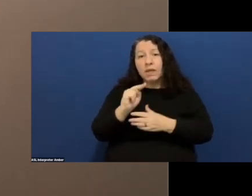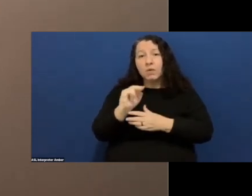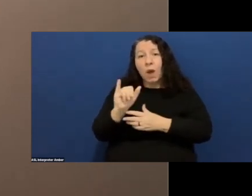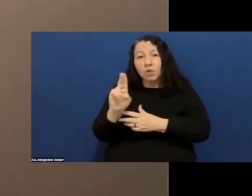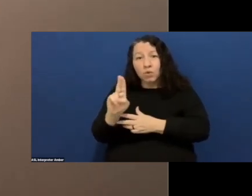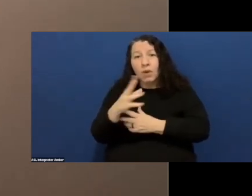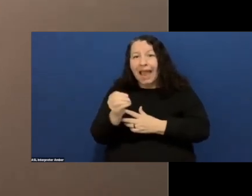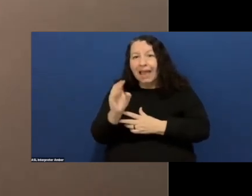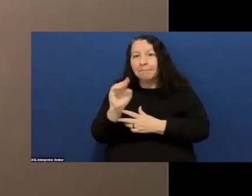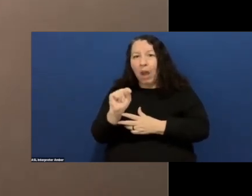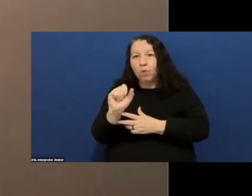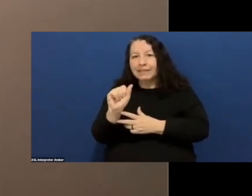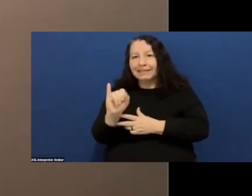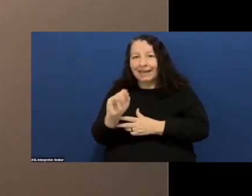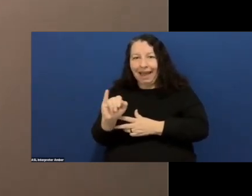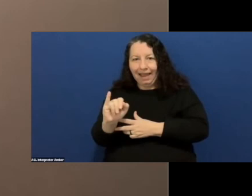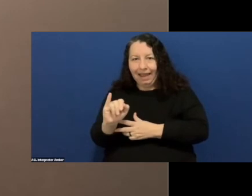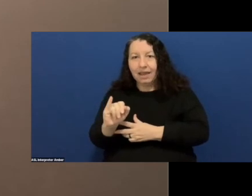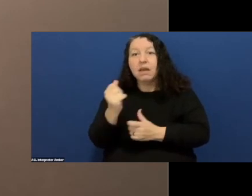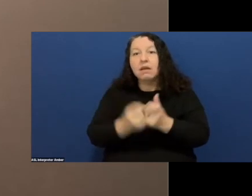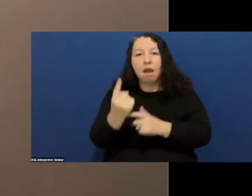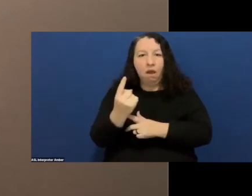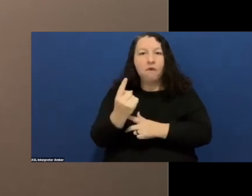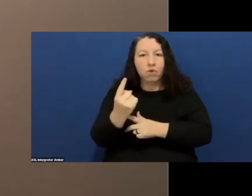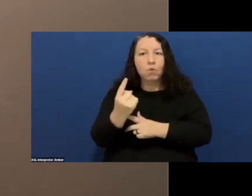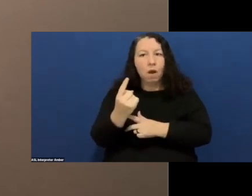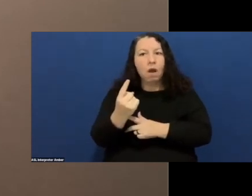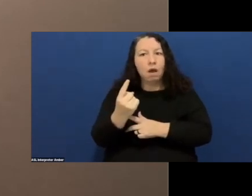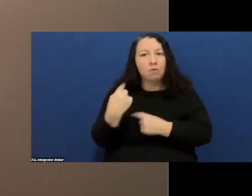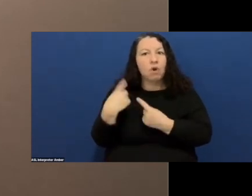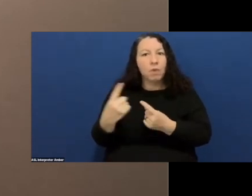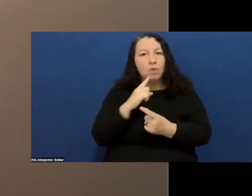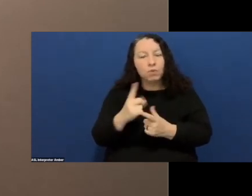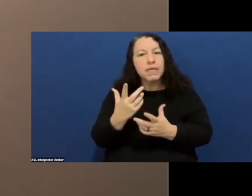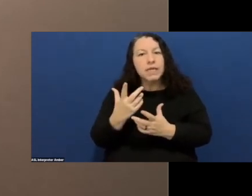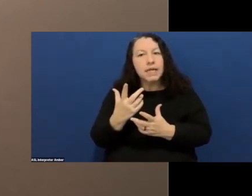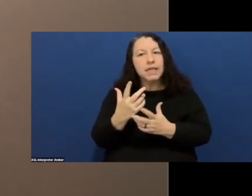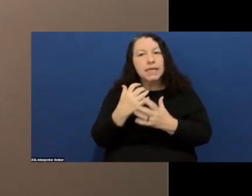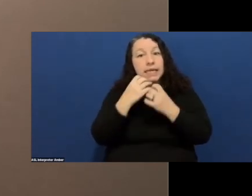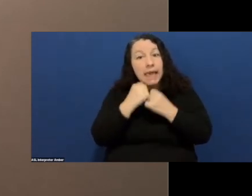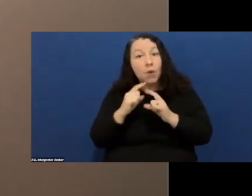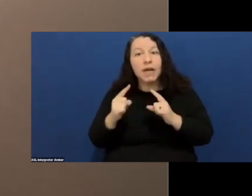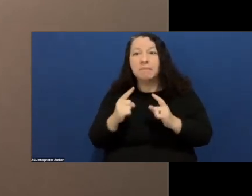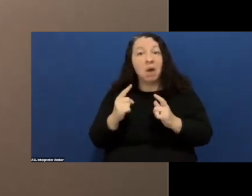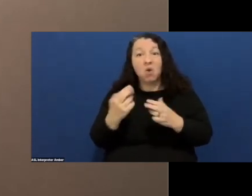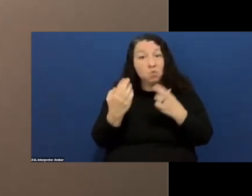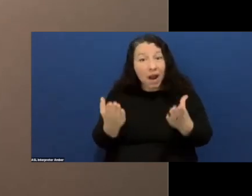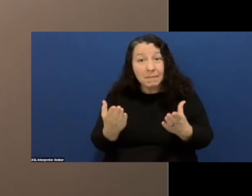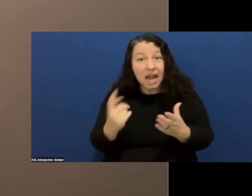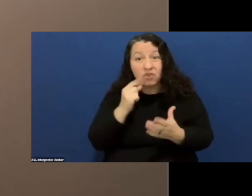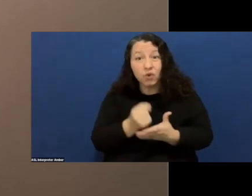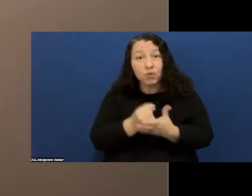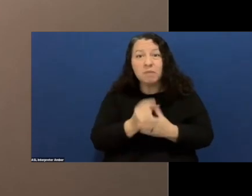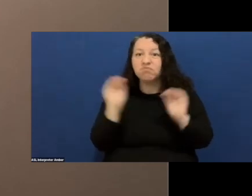Programs at both NYU and Mount Sinai. Everyone has been very compassionate. But no one has